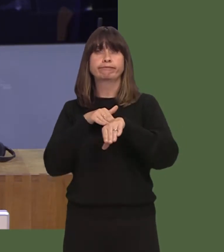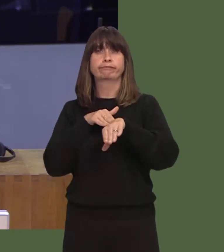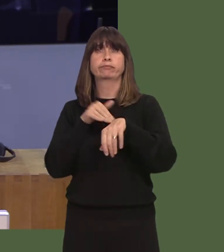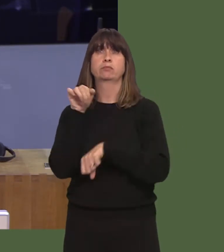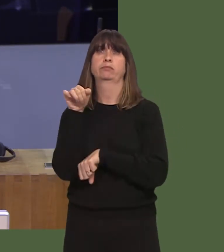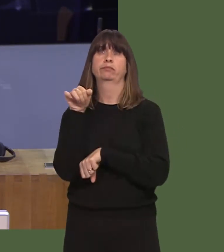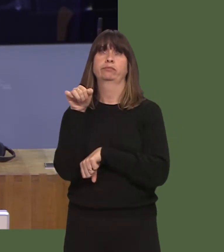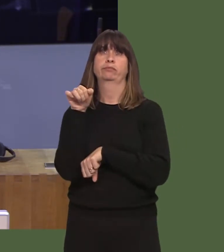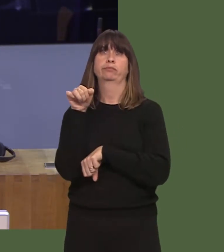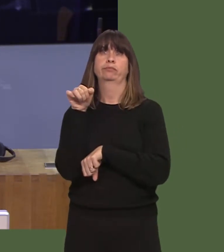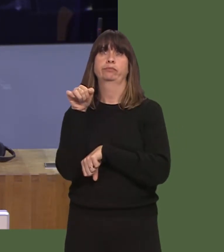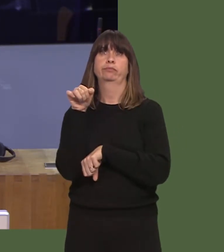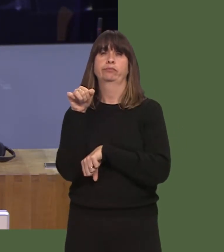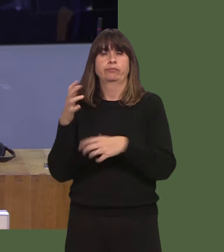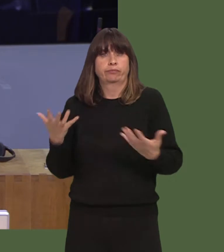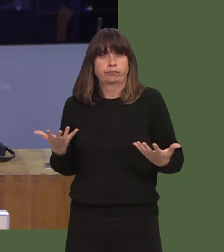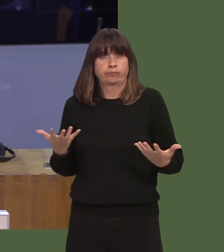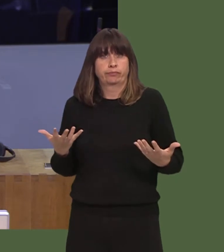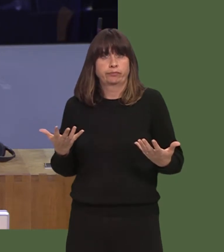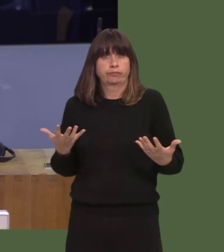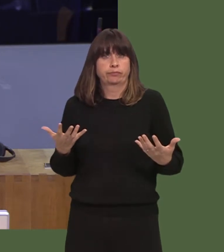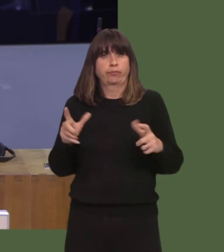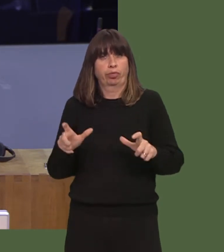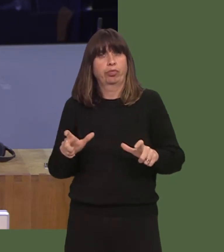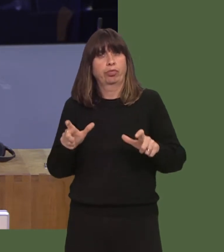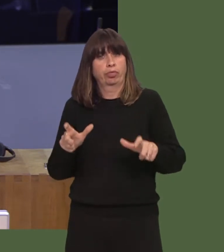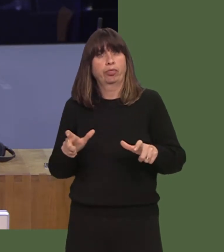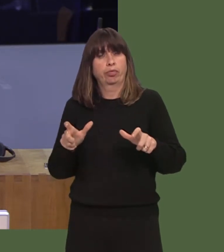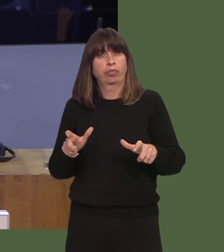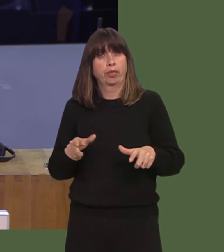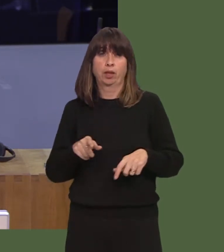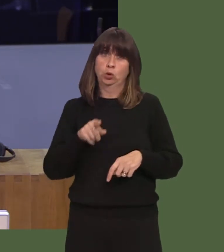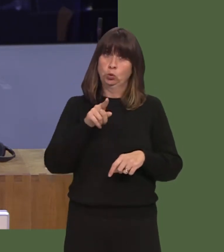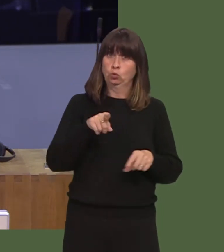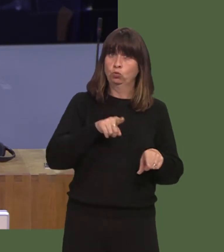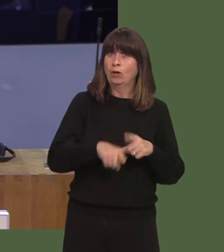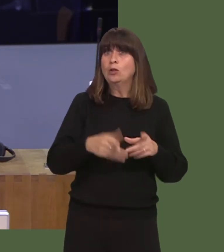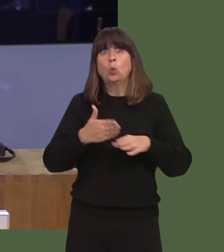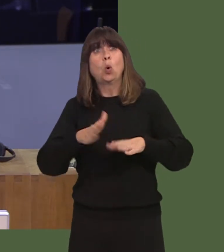So, I would have to say that, whatever measures you are taking to encourage working from home,